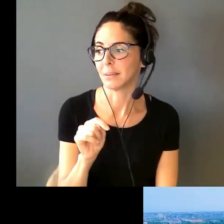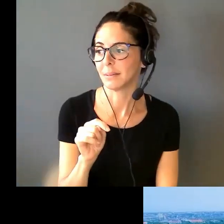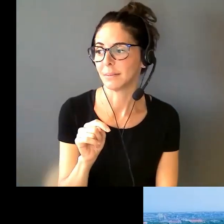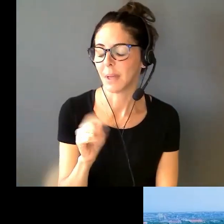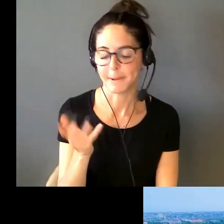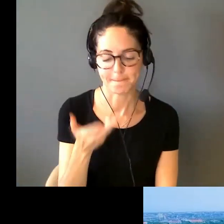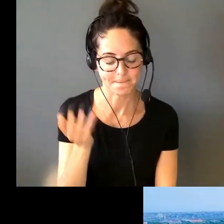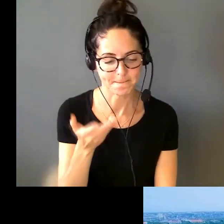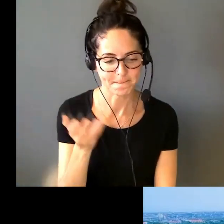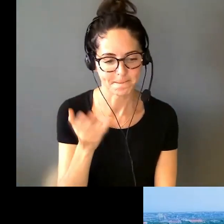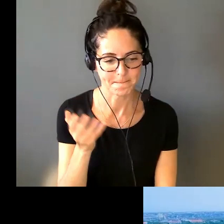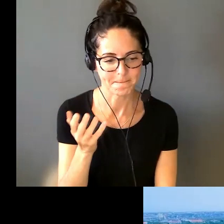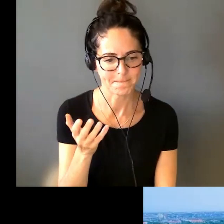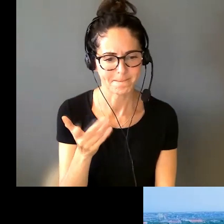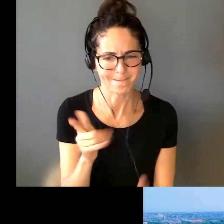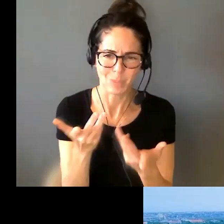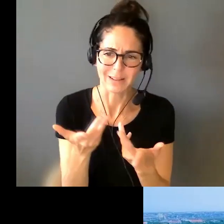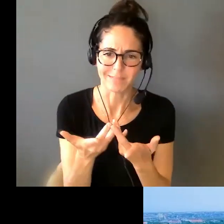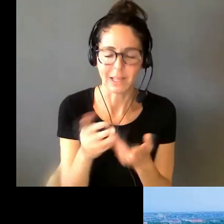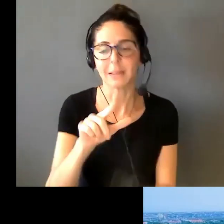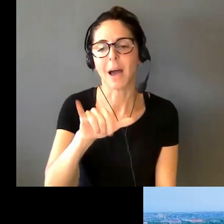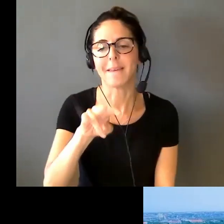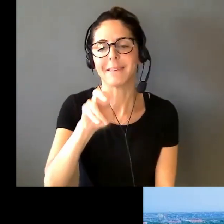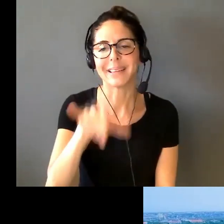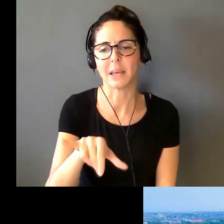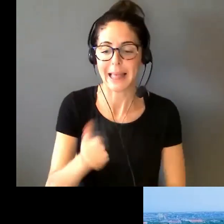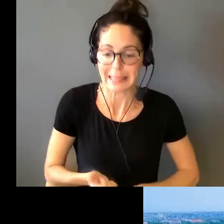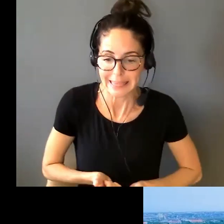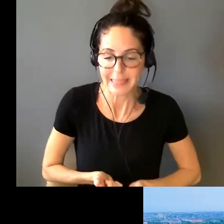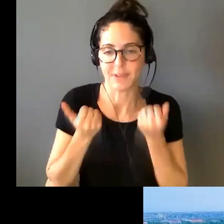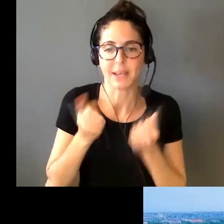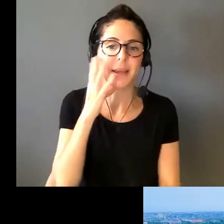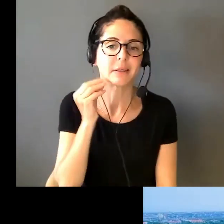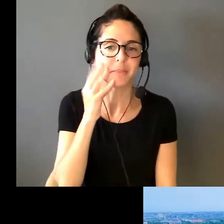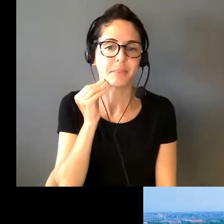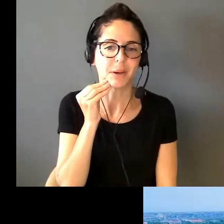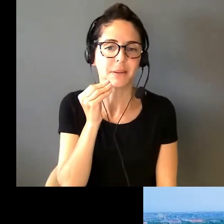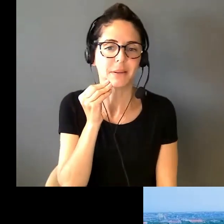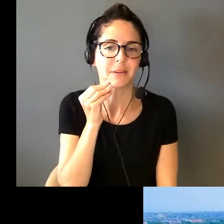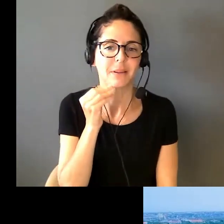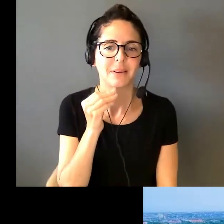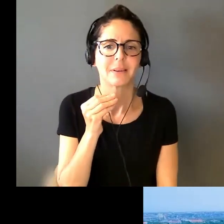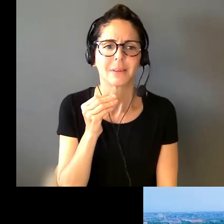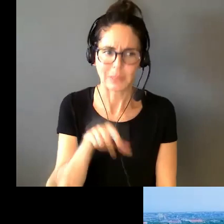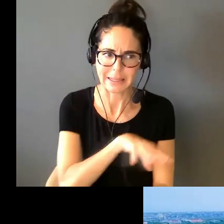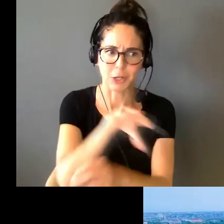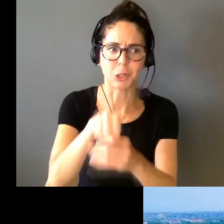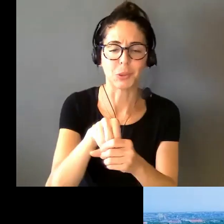it's a lively aspect. It’s a living thing. A living, organic thing that needs to be